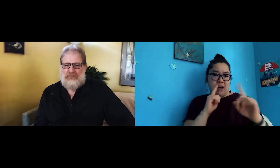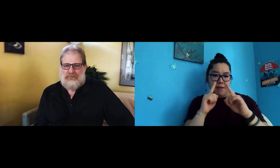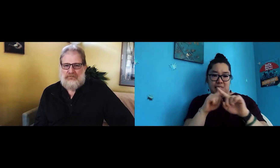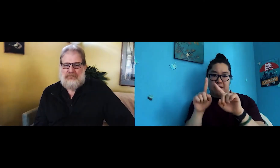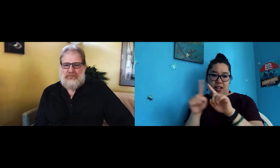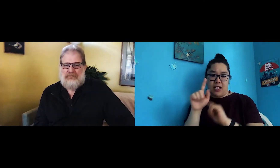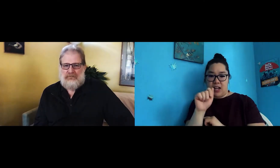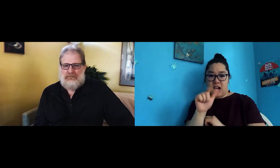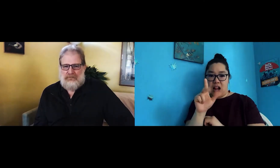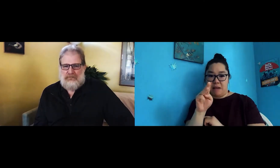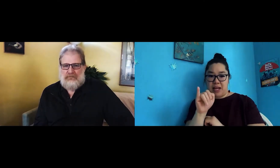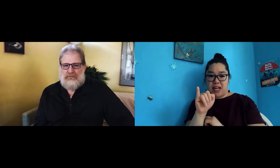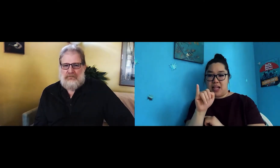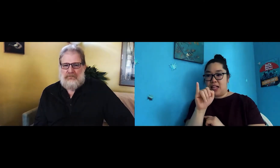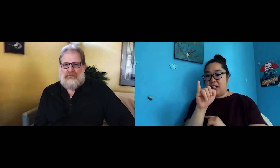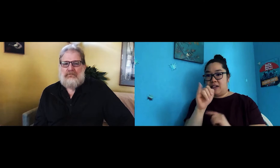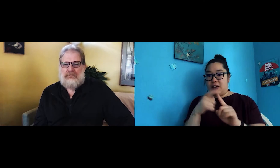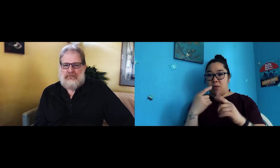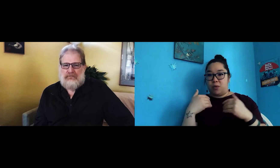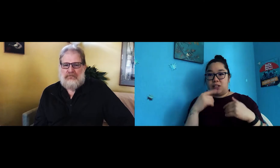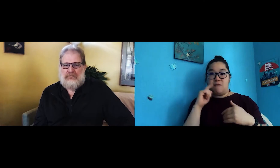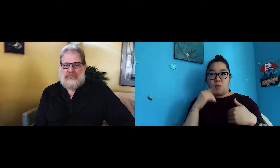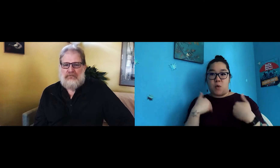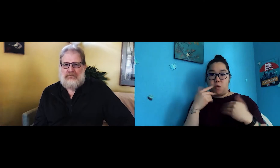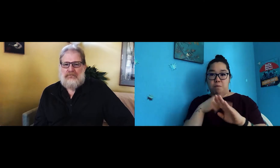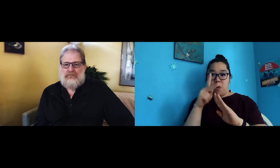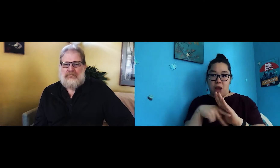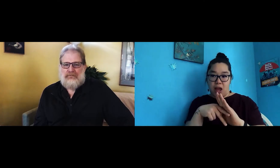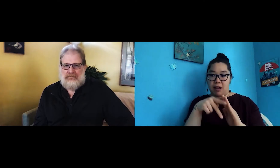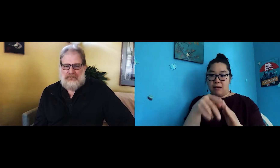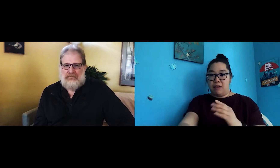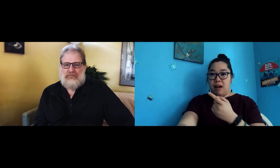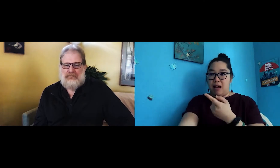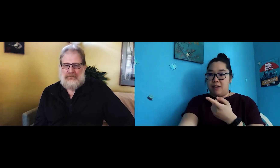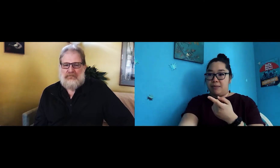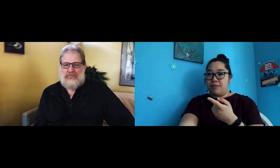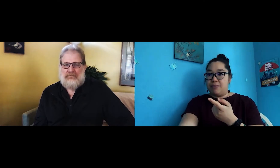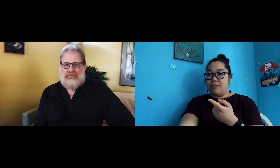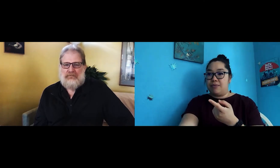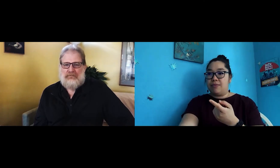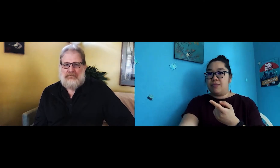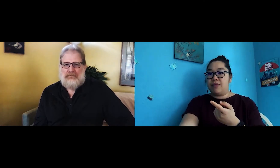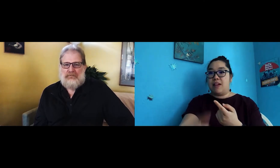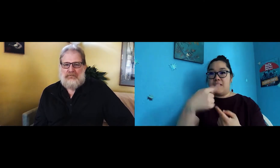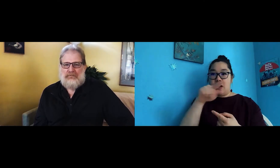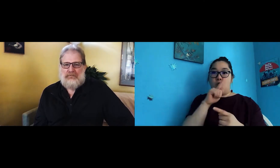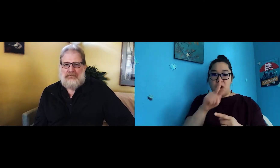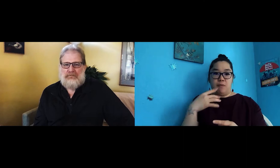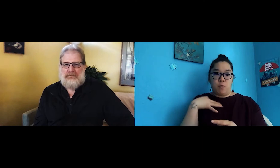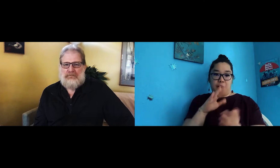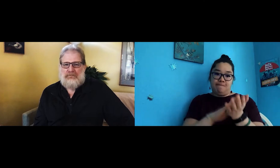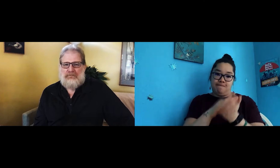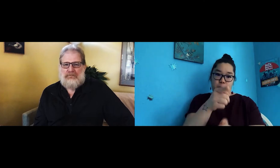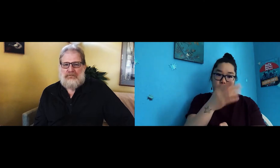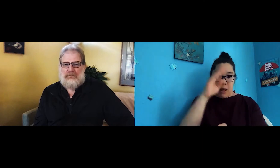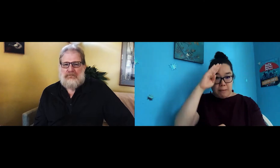I have interviewed previous alumni from the Deaf Youth Drama Program and they really credited you